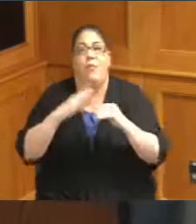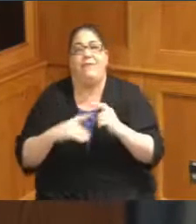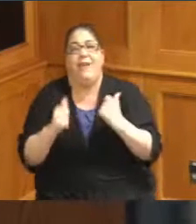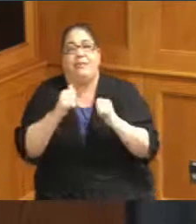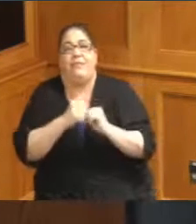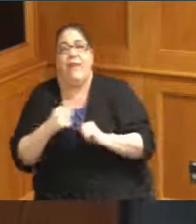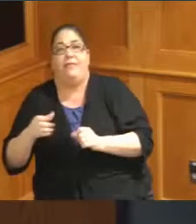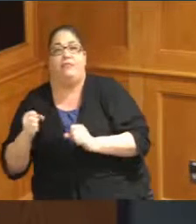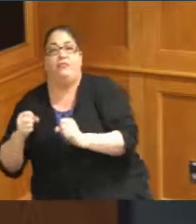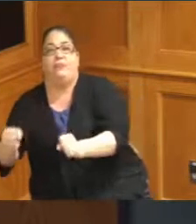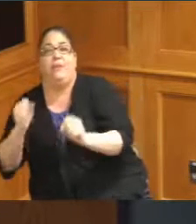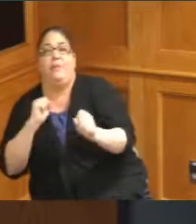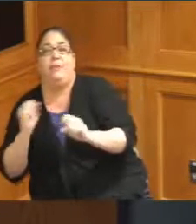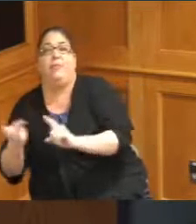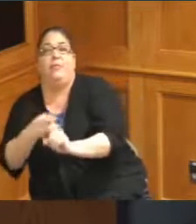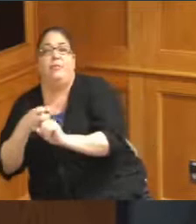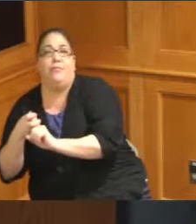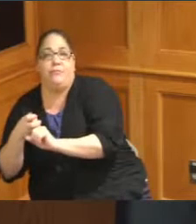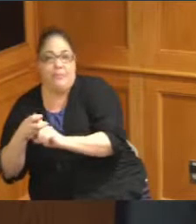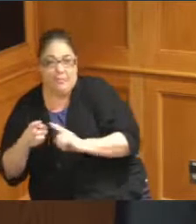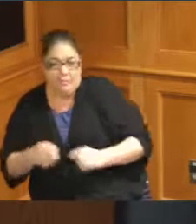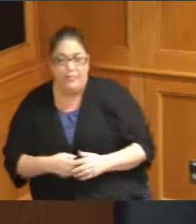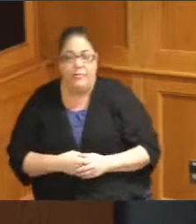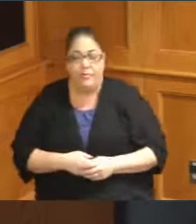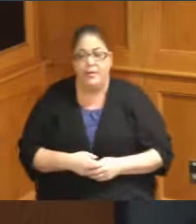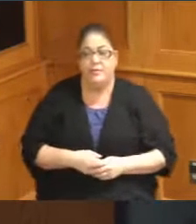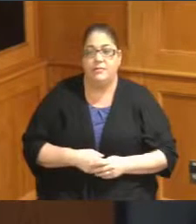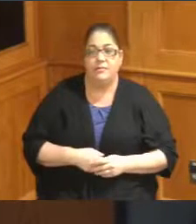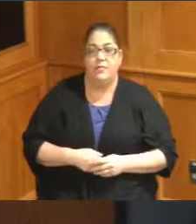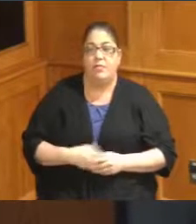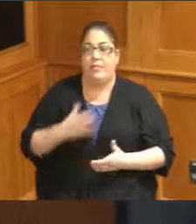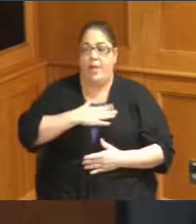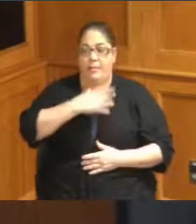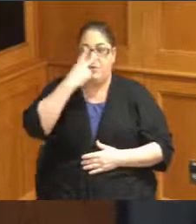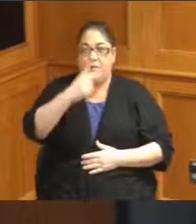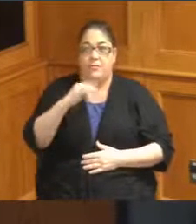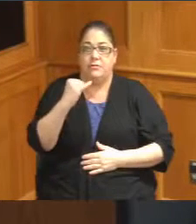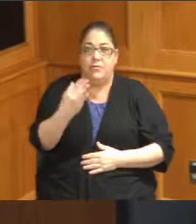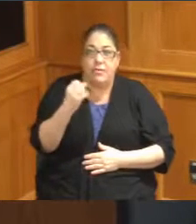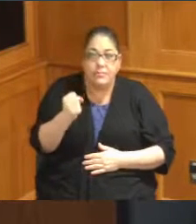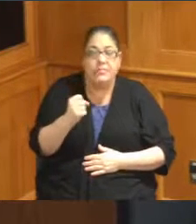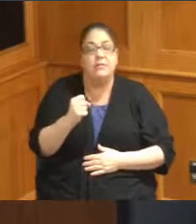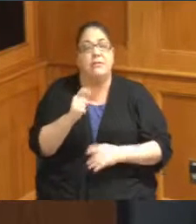so I just was happy to see so many young people getting jobs and mentorships and opportunities